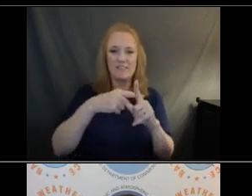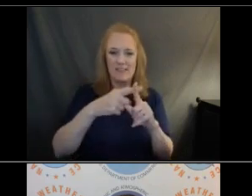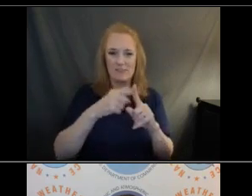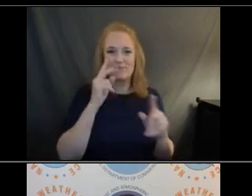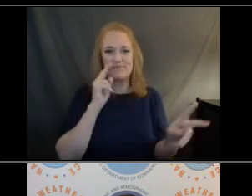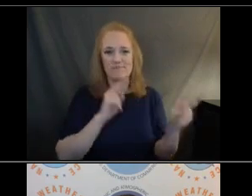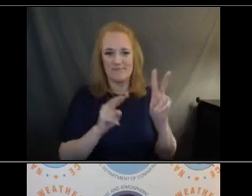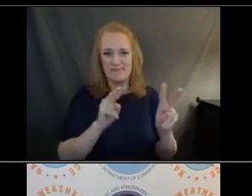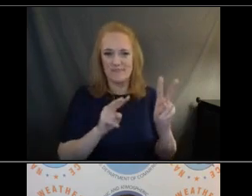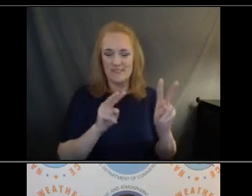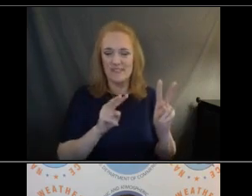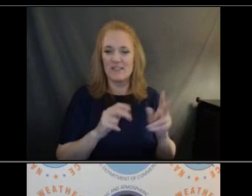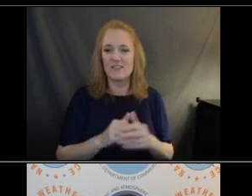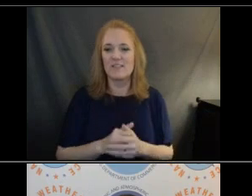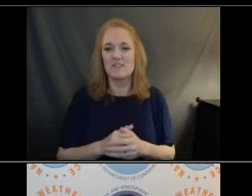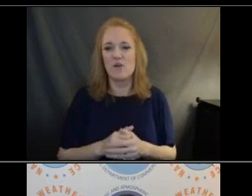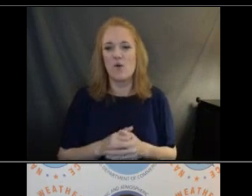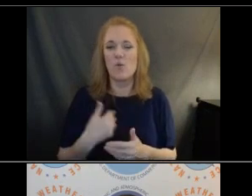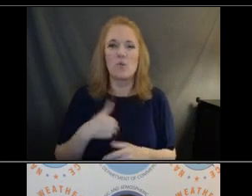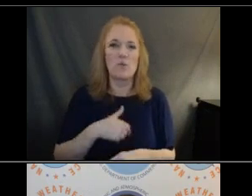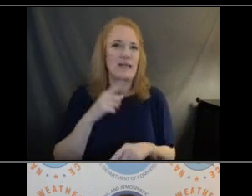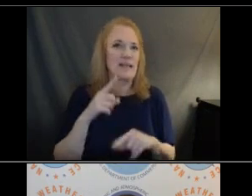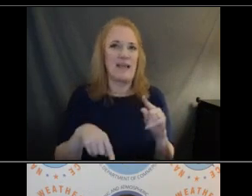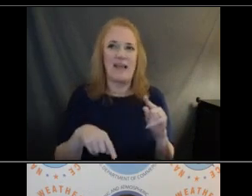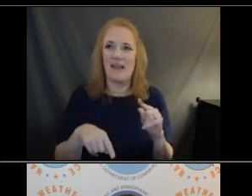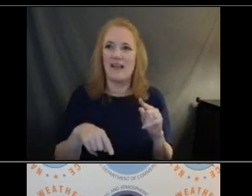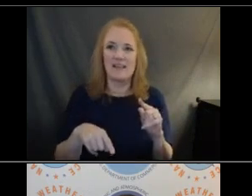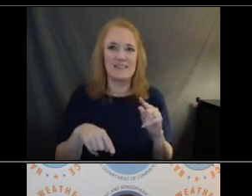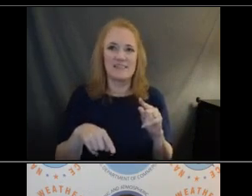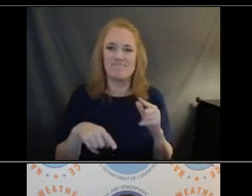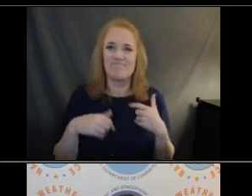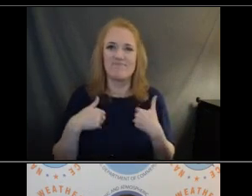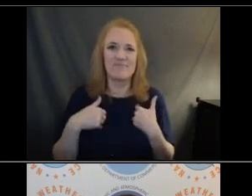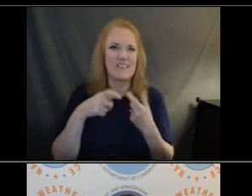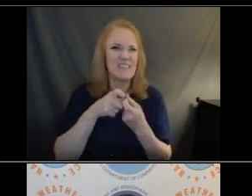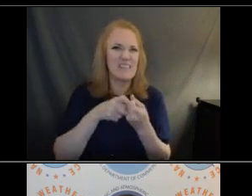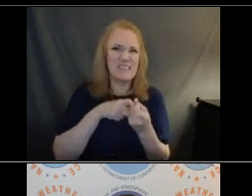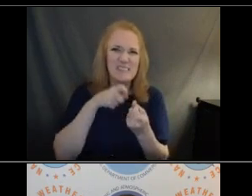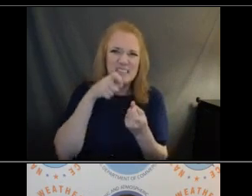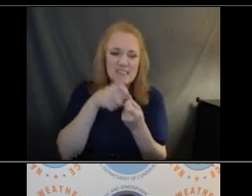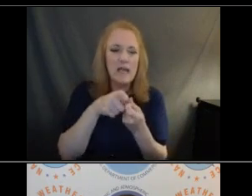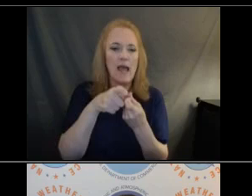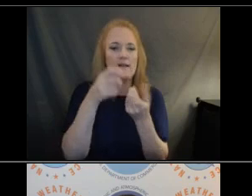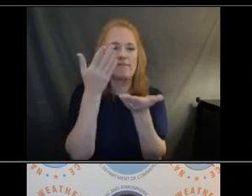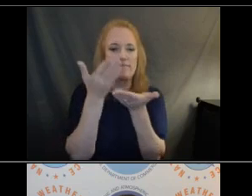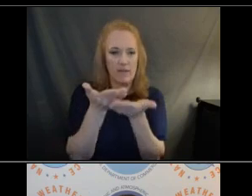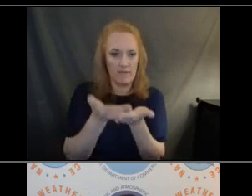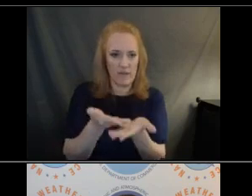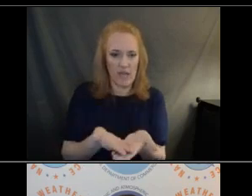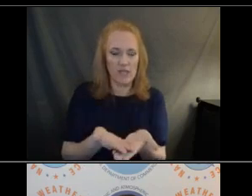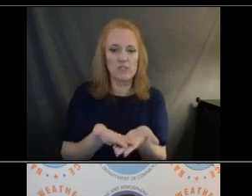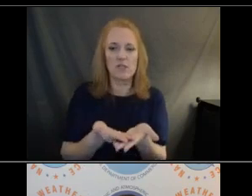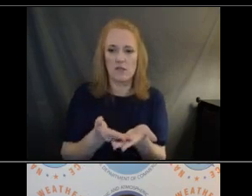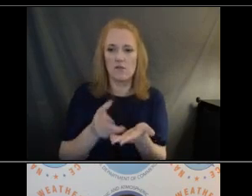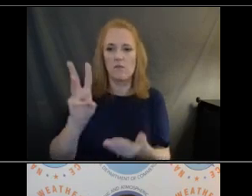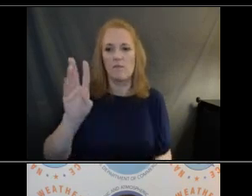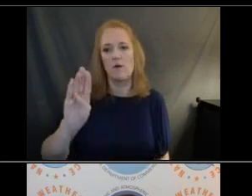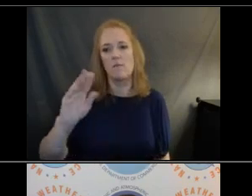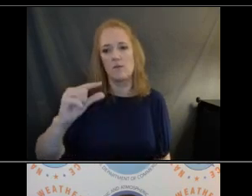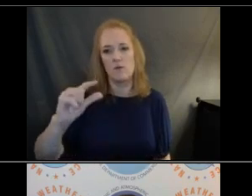sites. So while we can't do an exact verification of Wet Bulb Globe Temperature to a Wet Bulb Globe